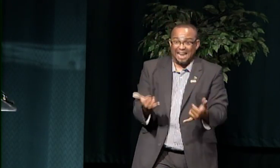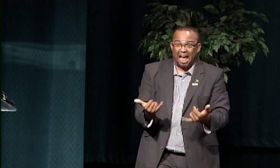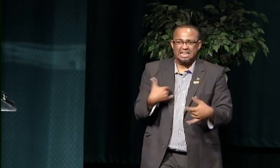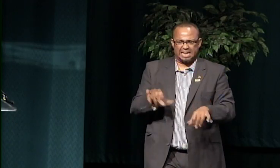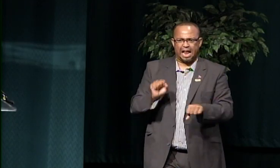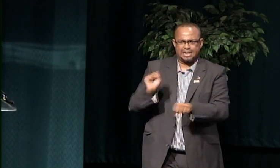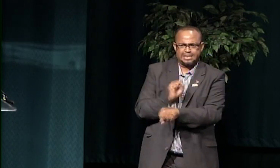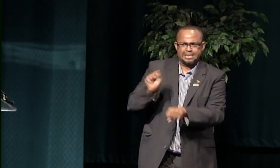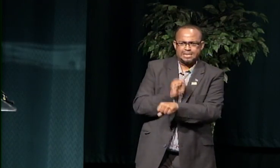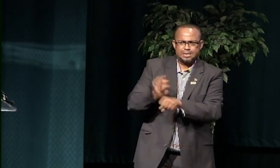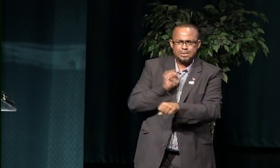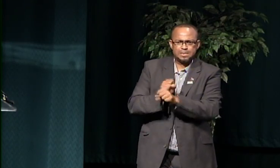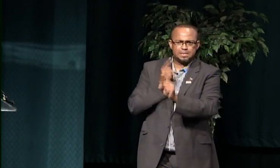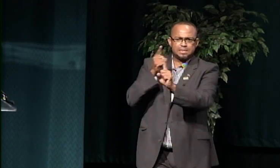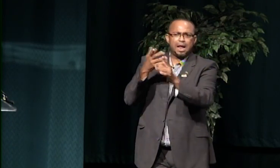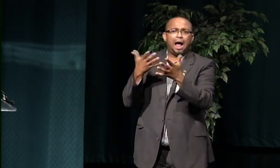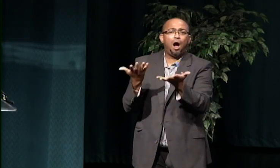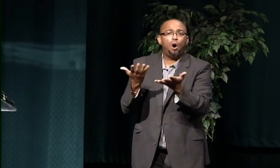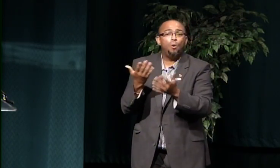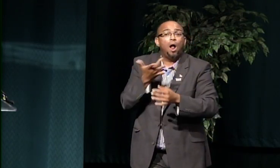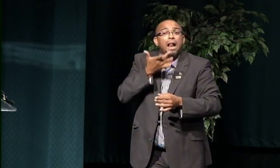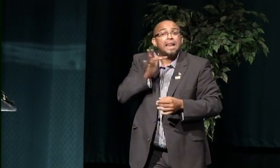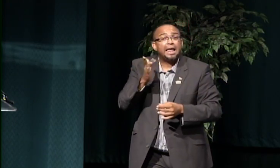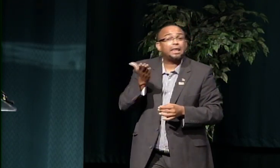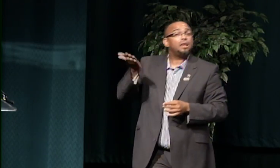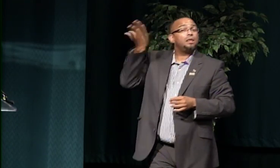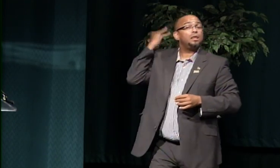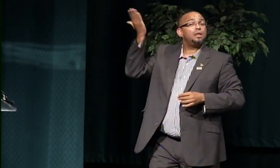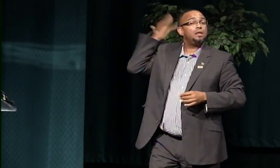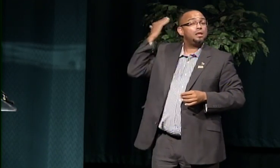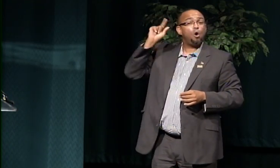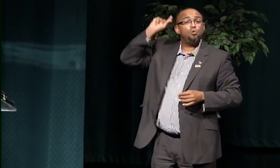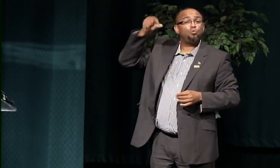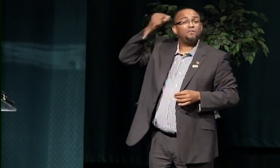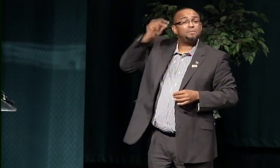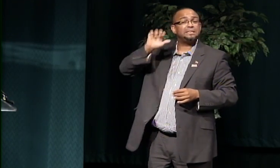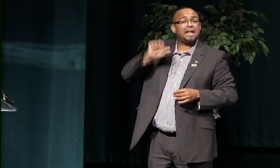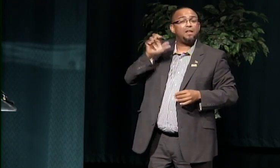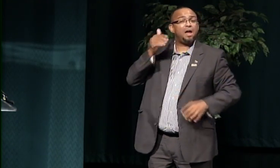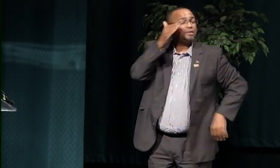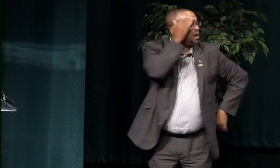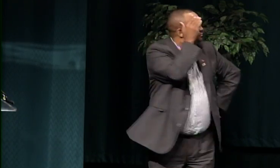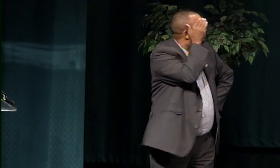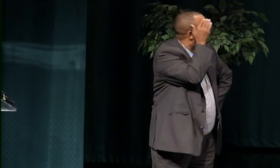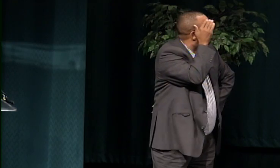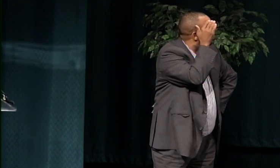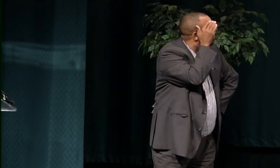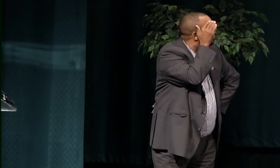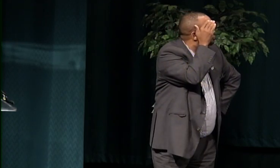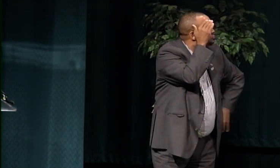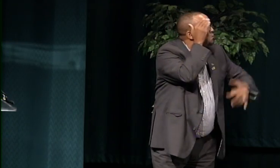and we're still working now on making sign language